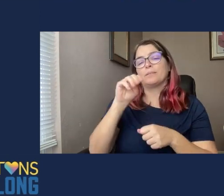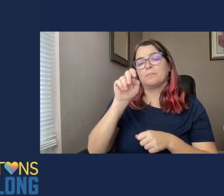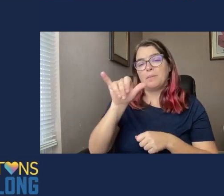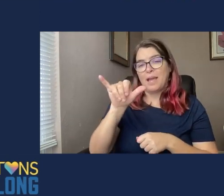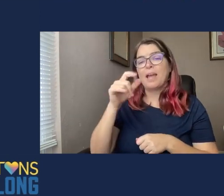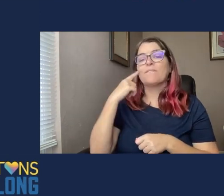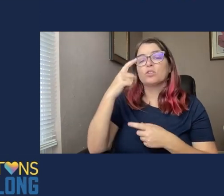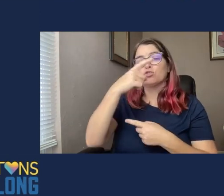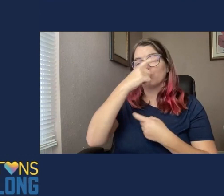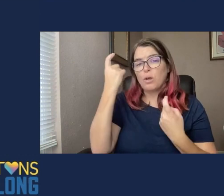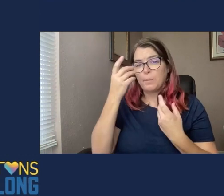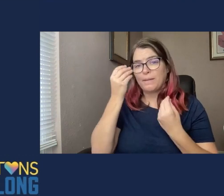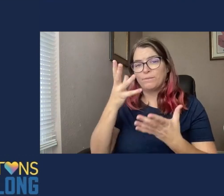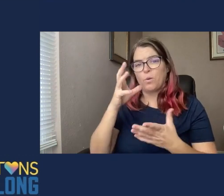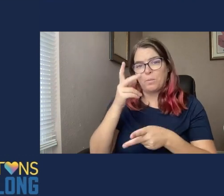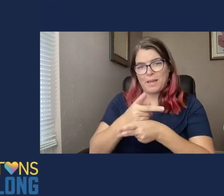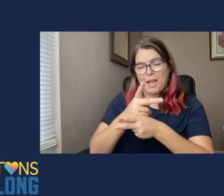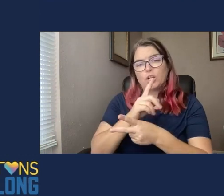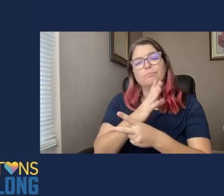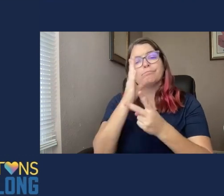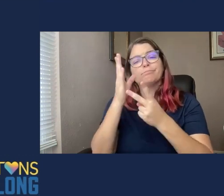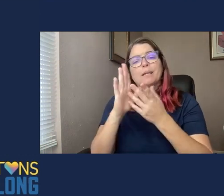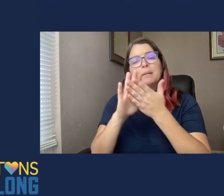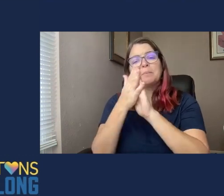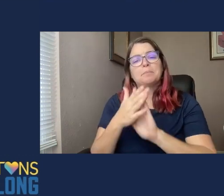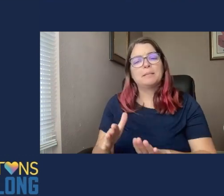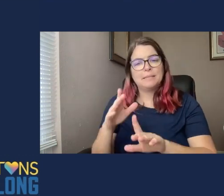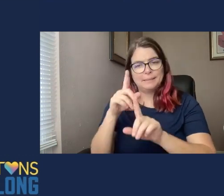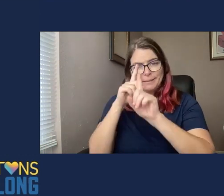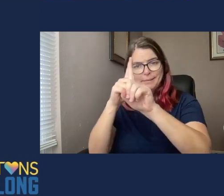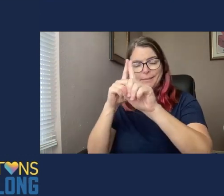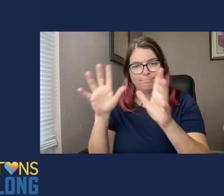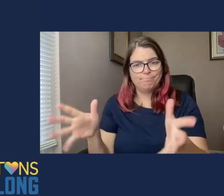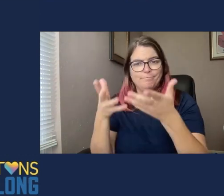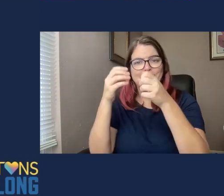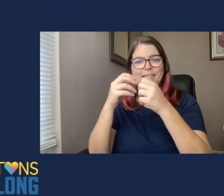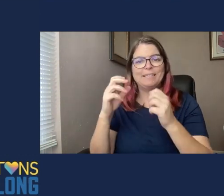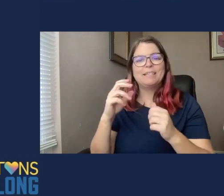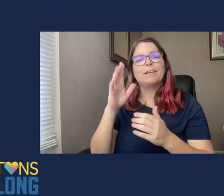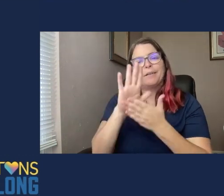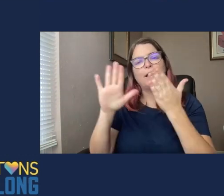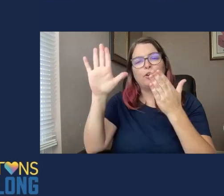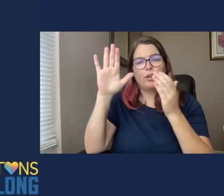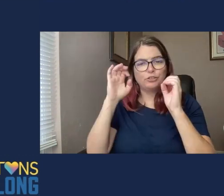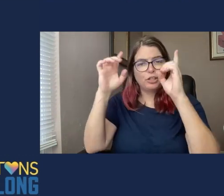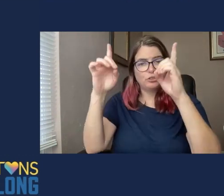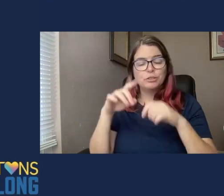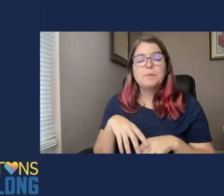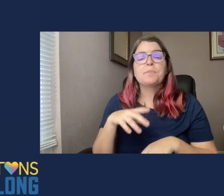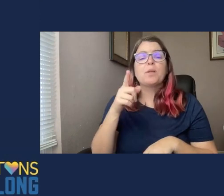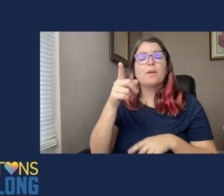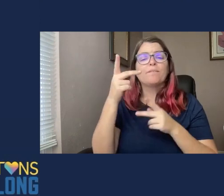Buddhists, Sikhs and other Americans, indigenous people and Humanists as well. In this conversation. And these programs